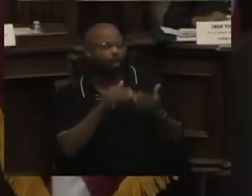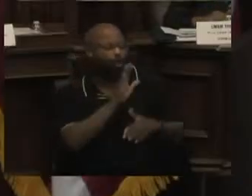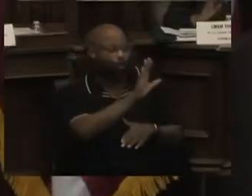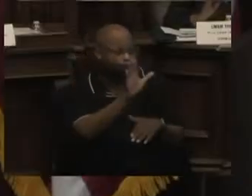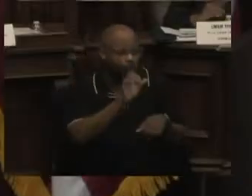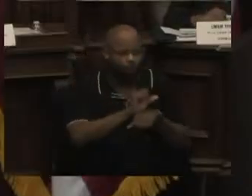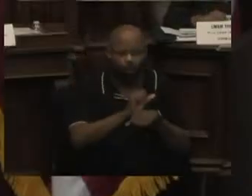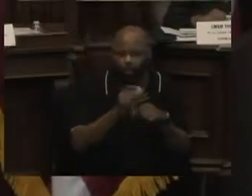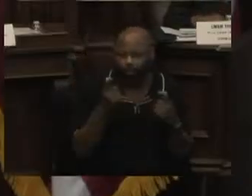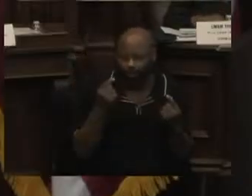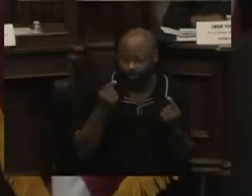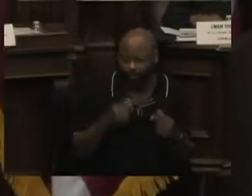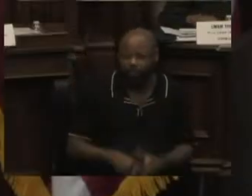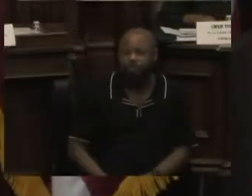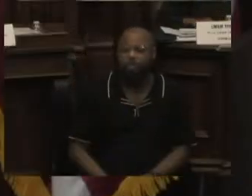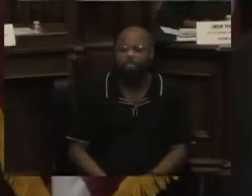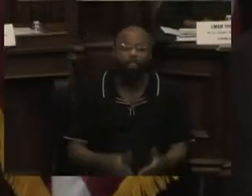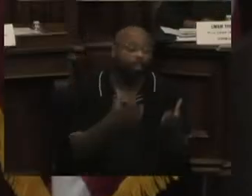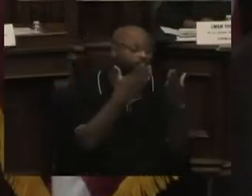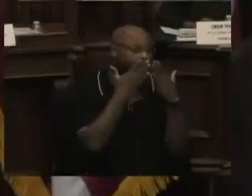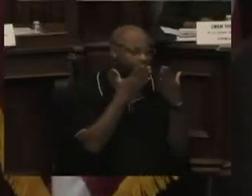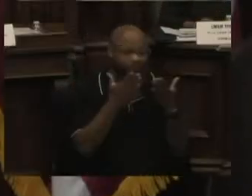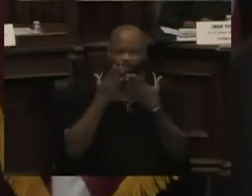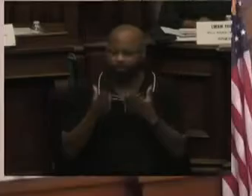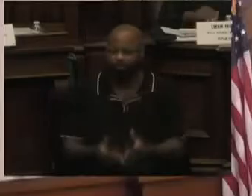there and focus on, on what I